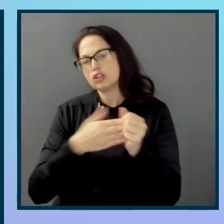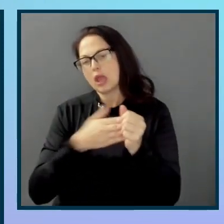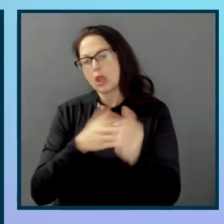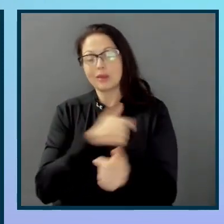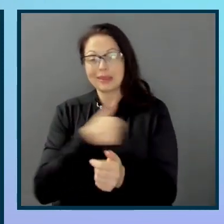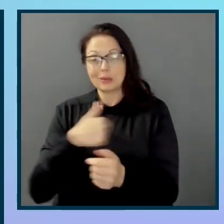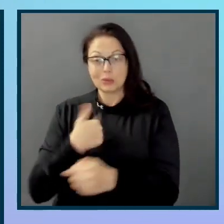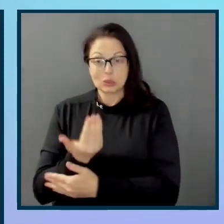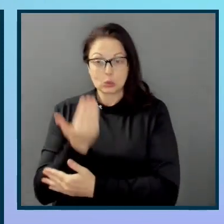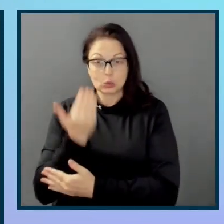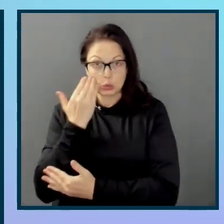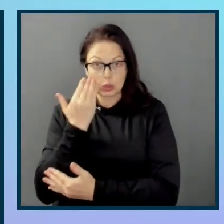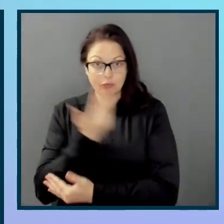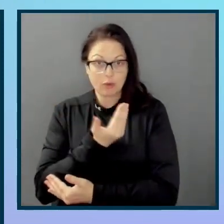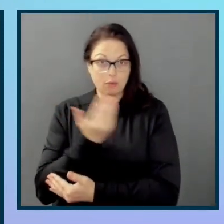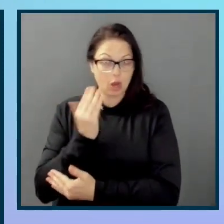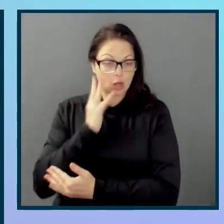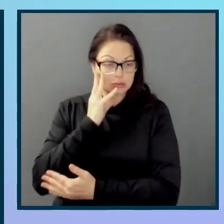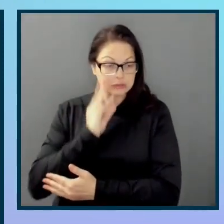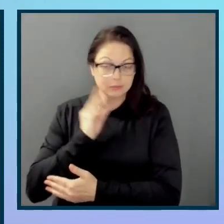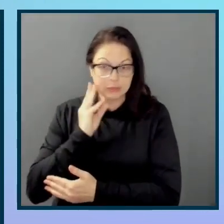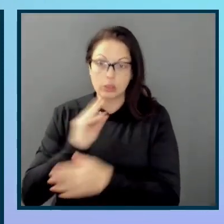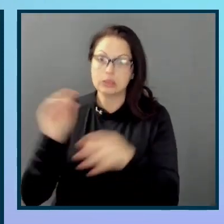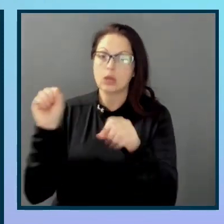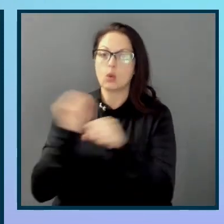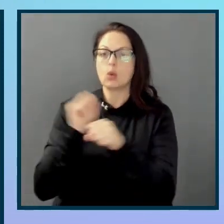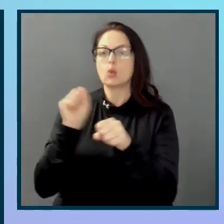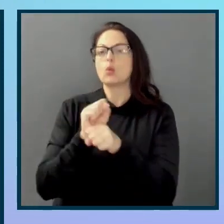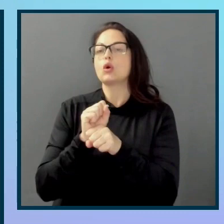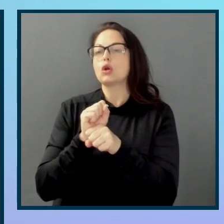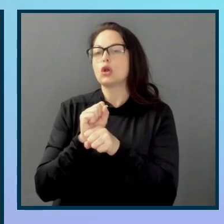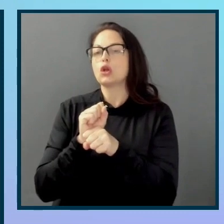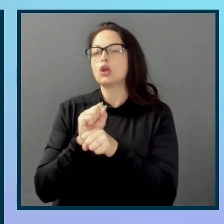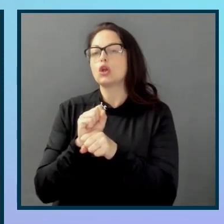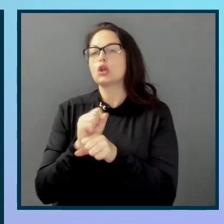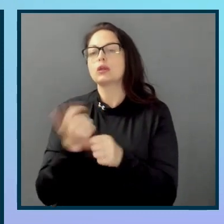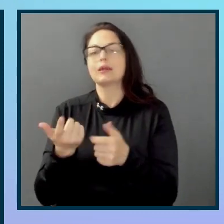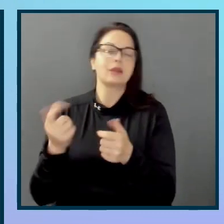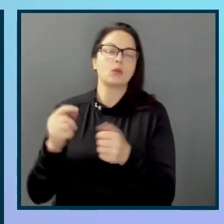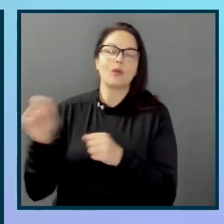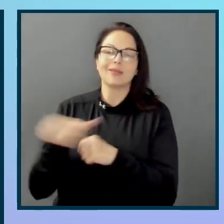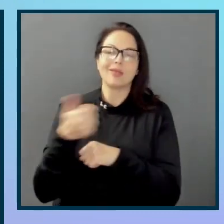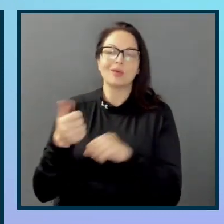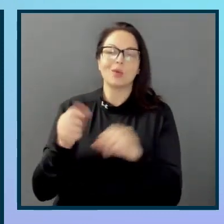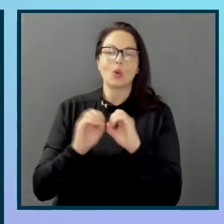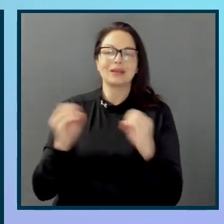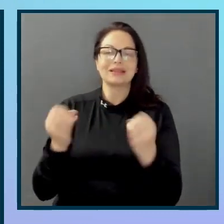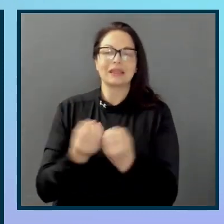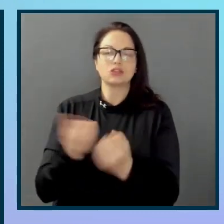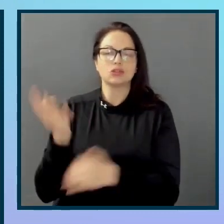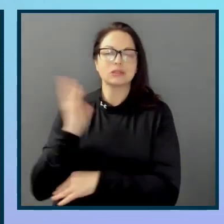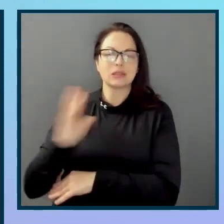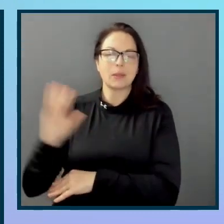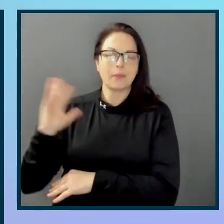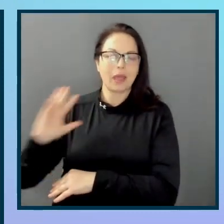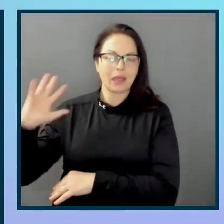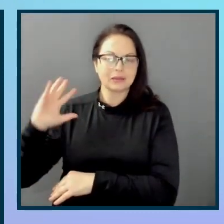and from working with some of the more forward looking early adopter organizations, that in fact,